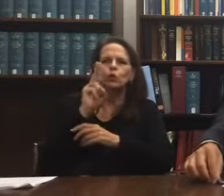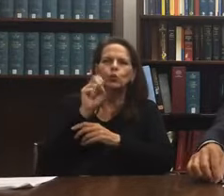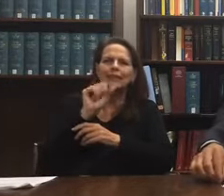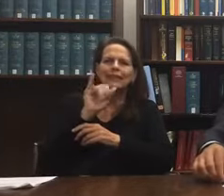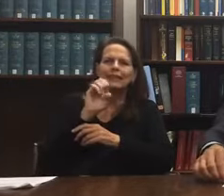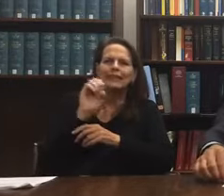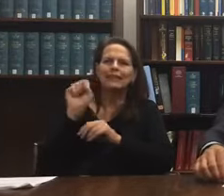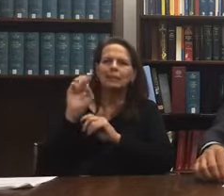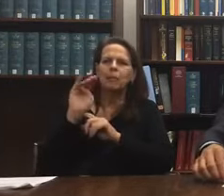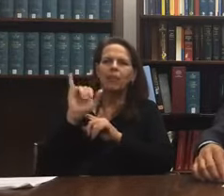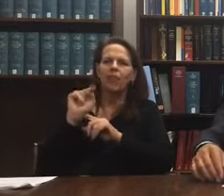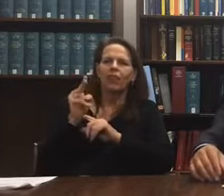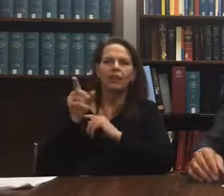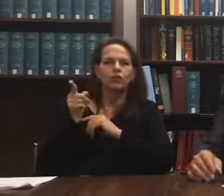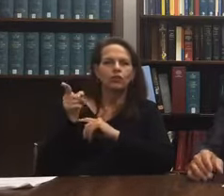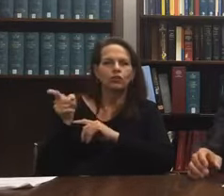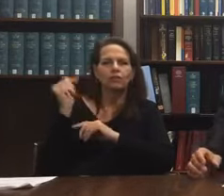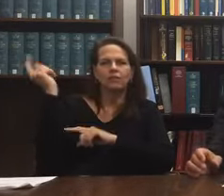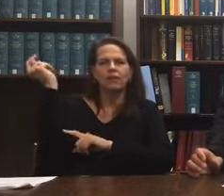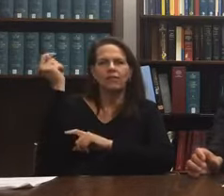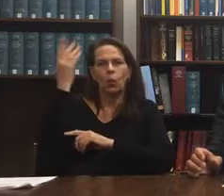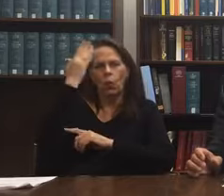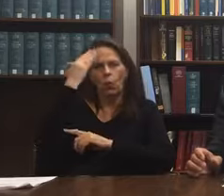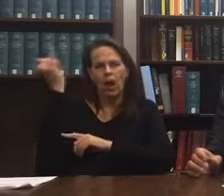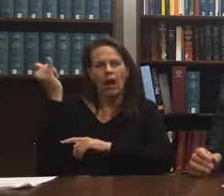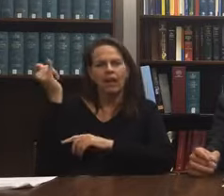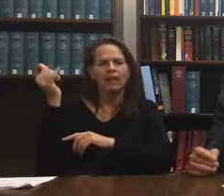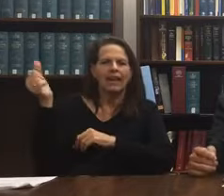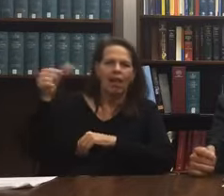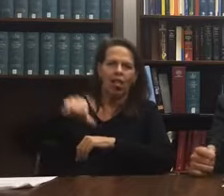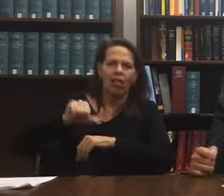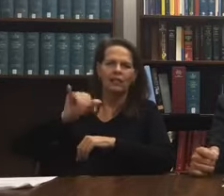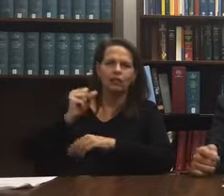about why the denial reduction was correct and you think to yourself I